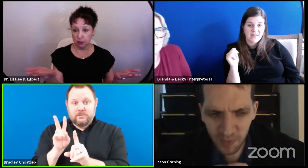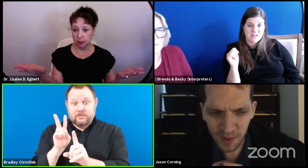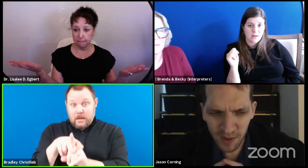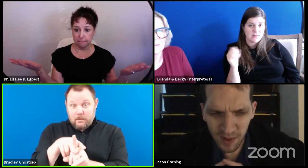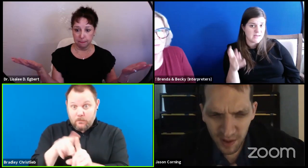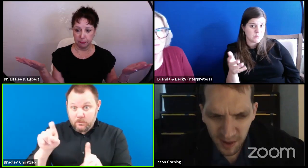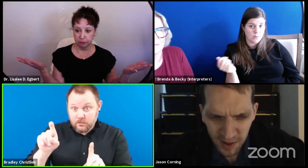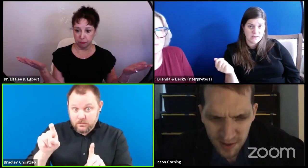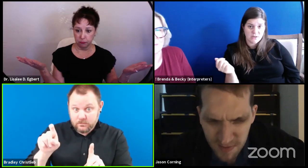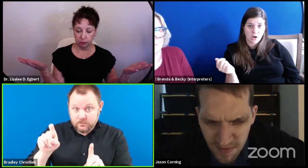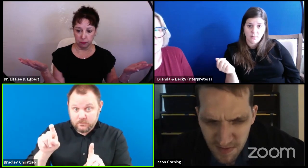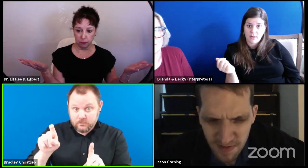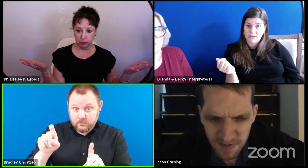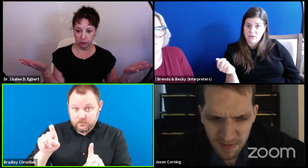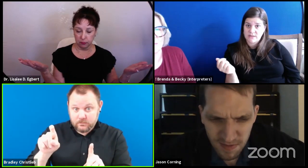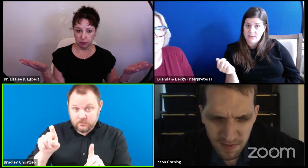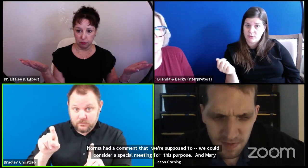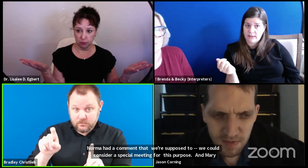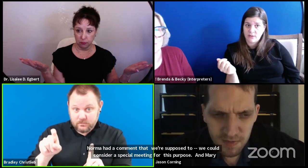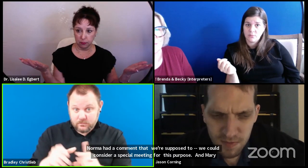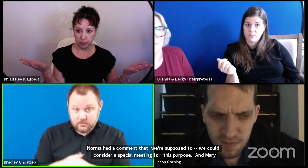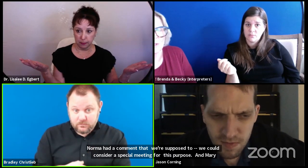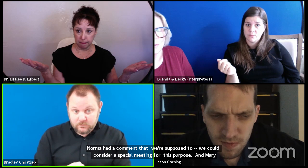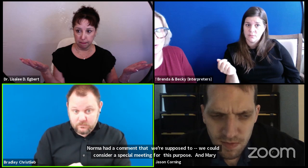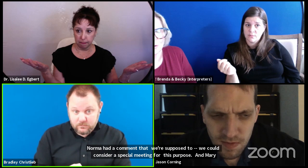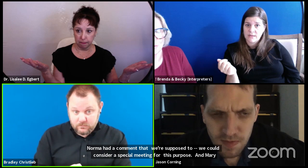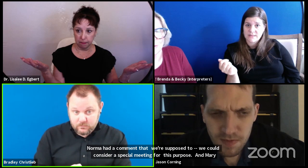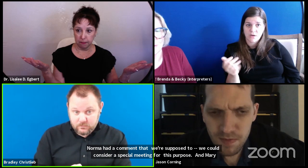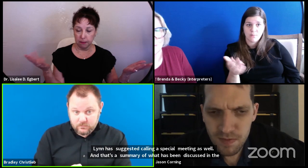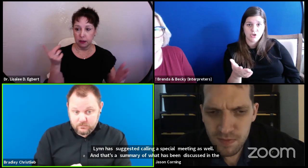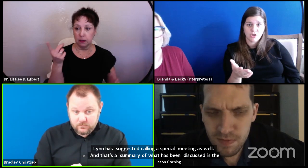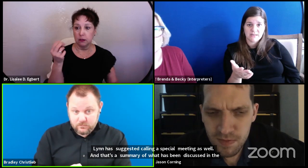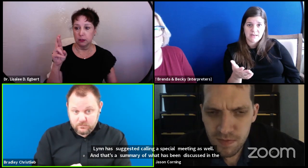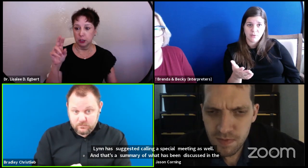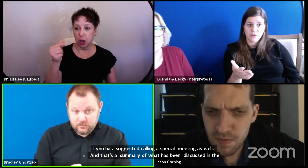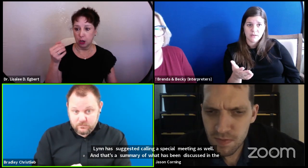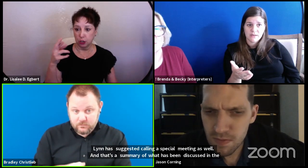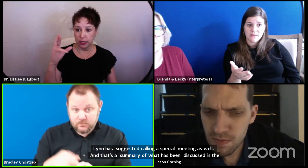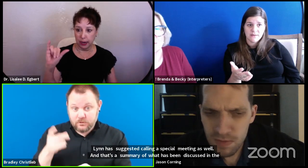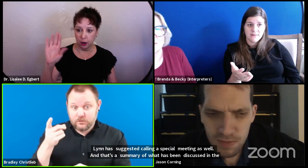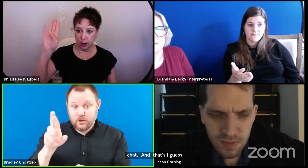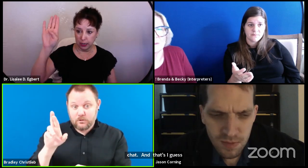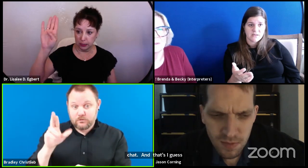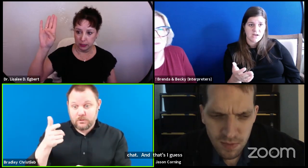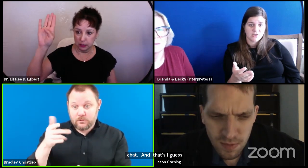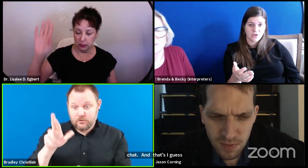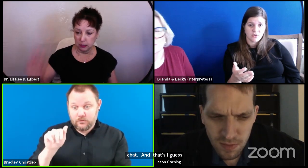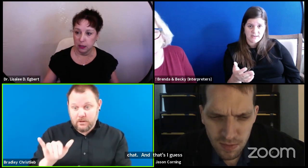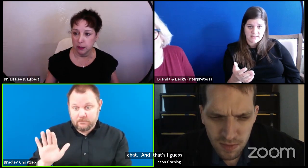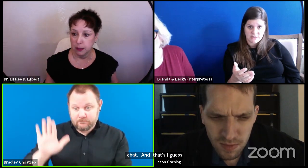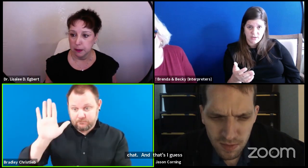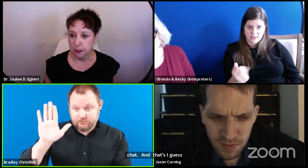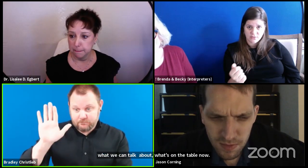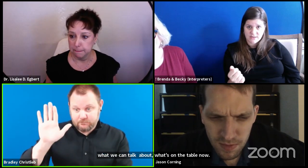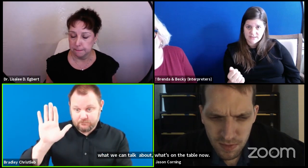And that's I guess what we can talk about, what's on the table now. Is there a motion on the table? Dr. Gray, I see your hand raised.